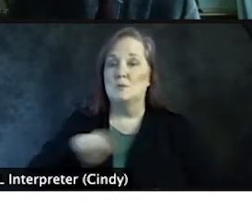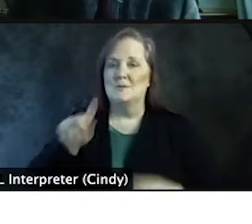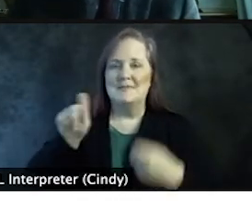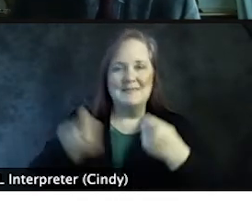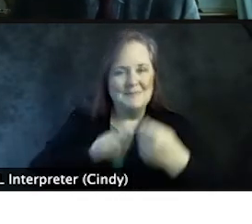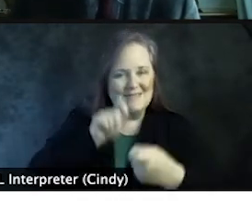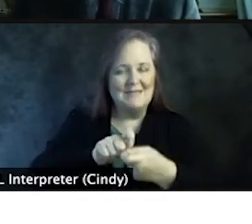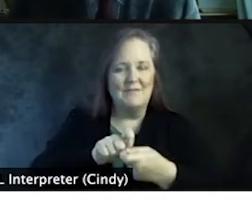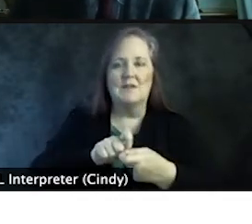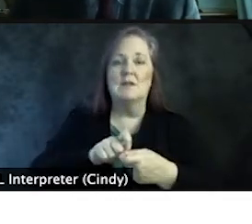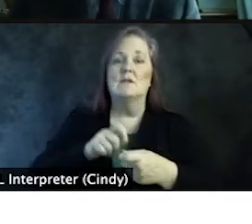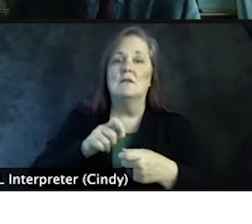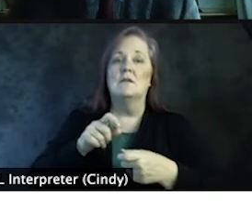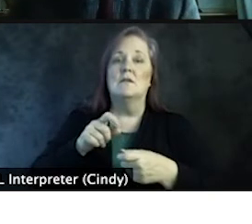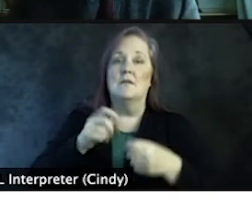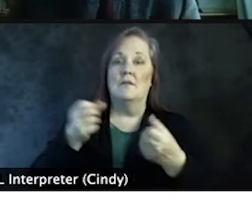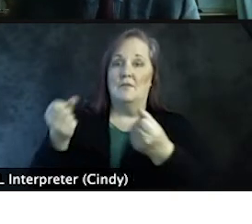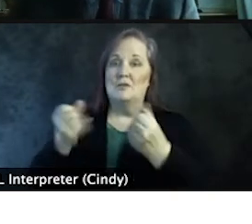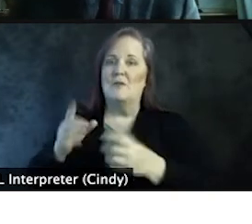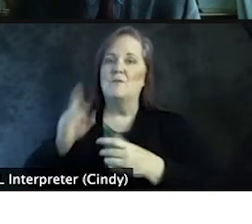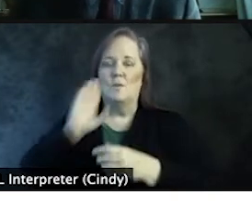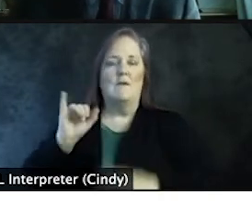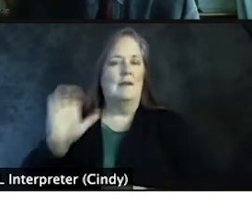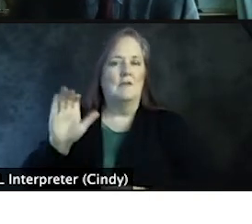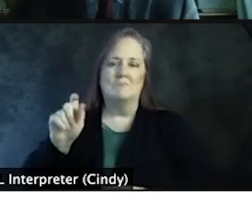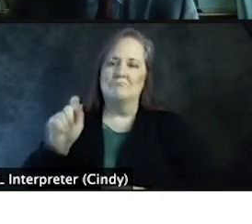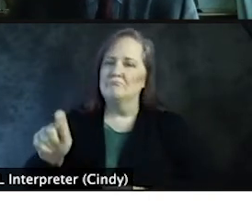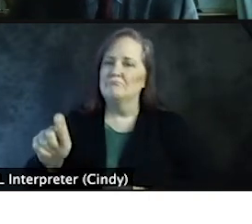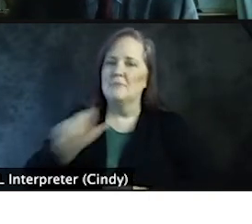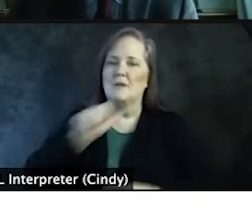or that consumers will take more rides and order more deliveries.